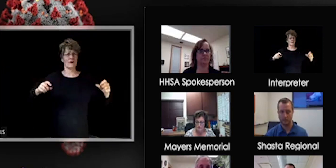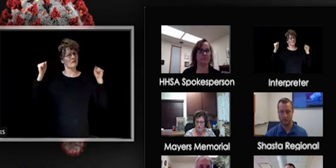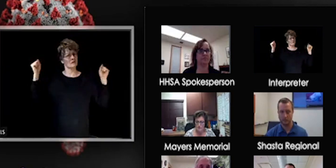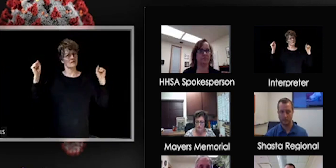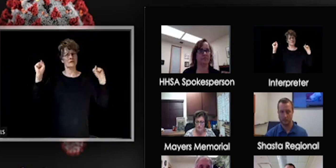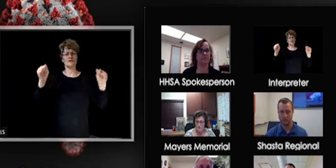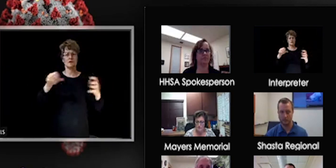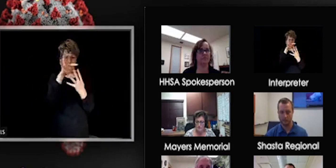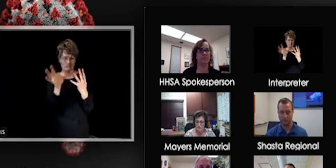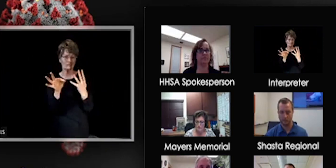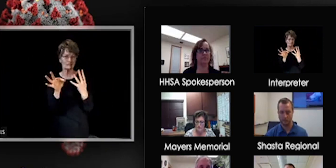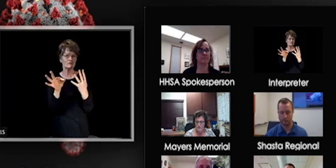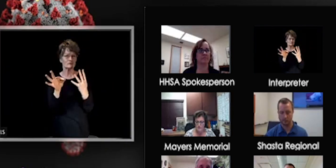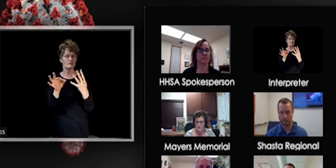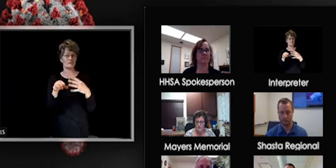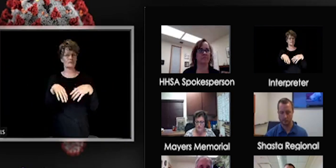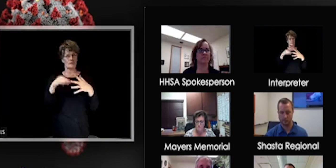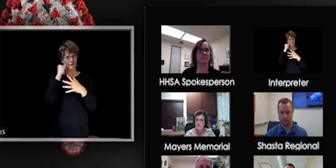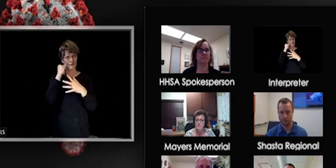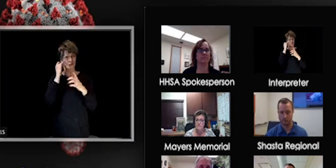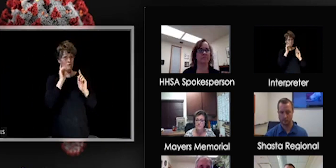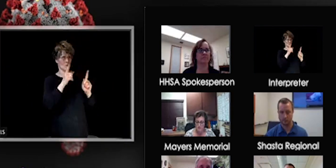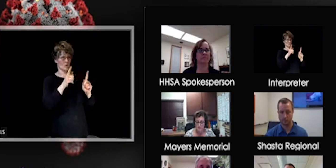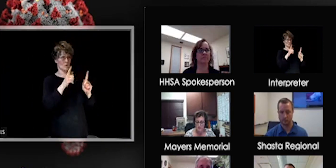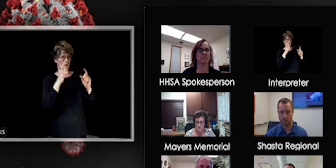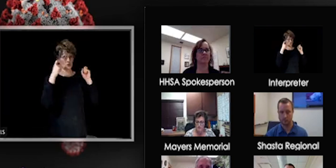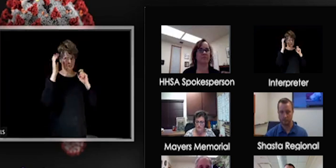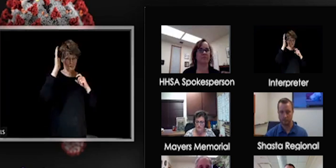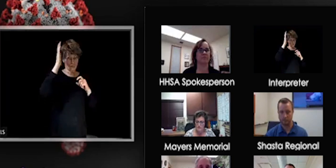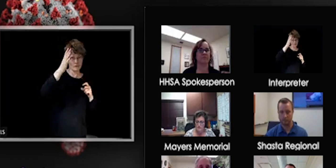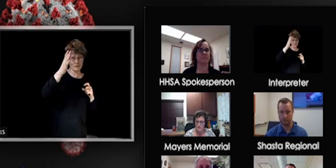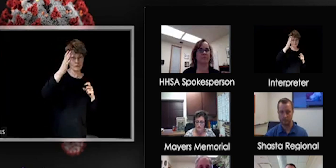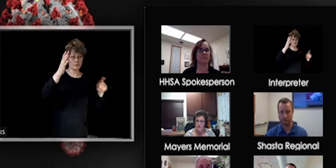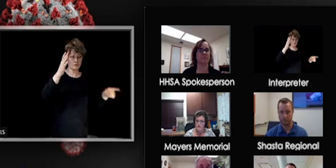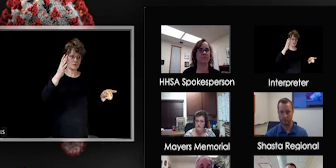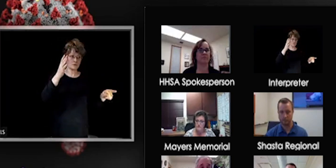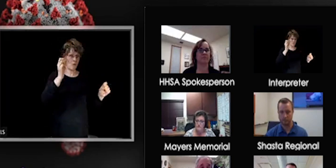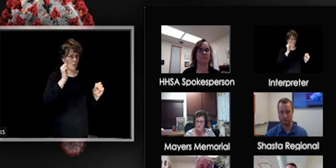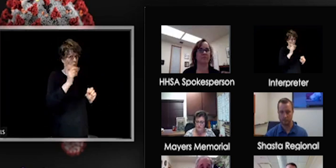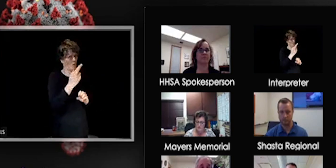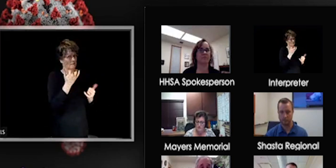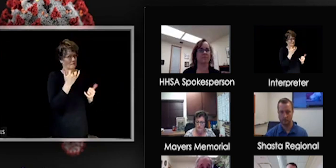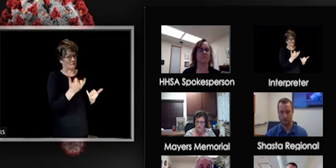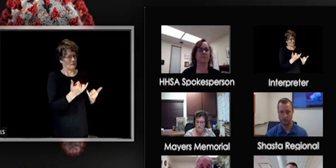what you do at the gym and are there ways to do that outside. And I think people who